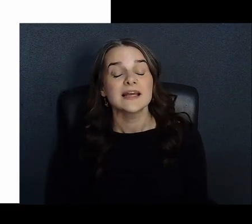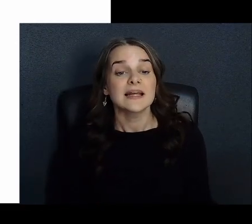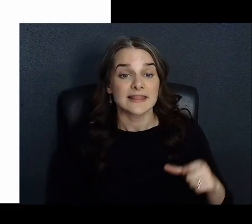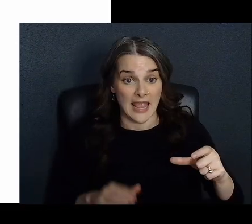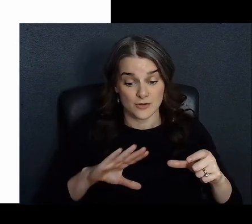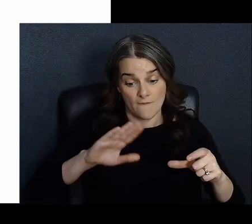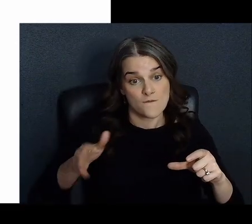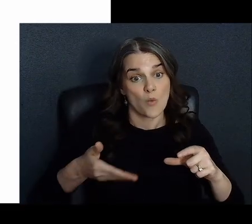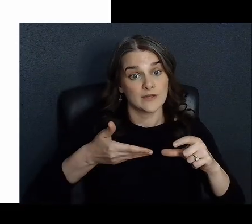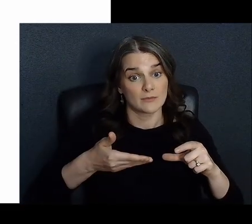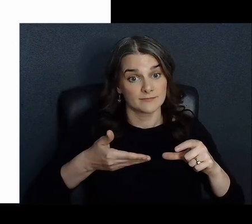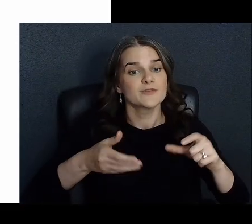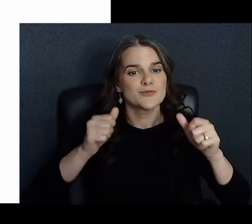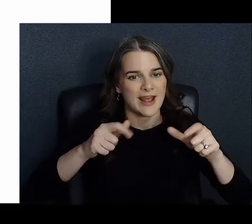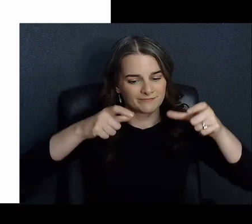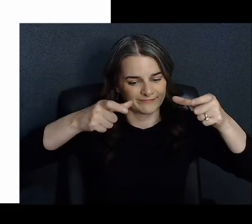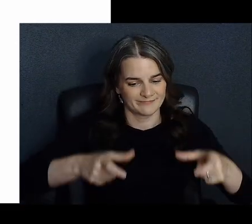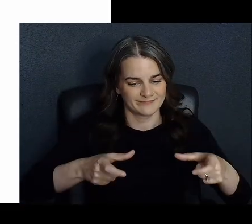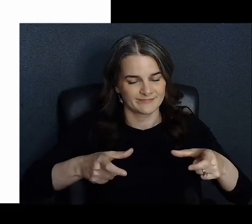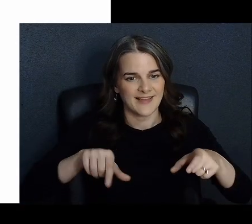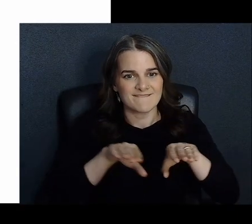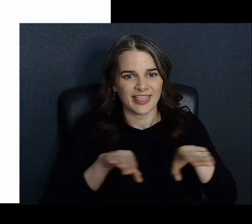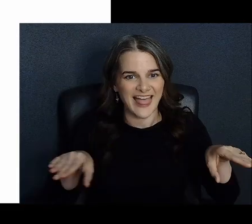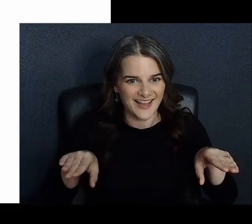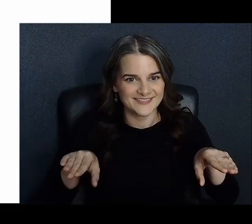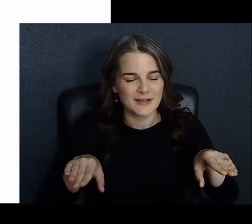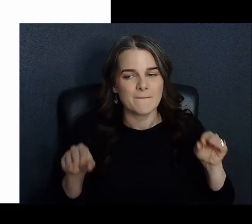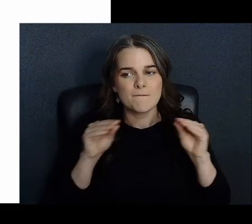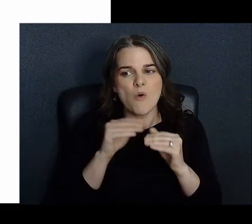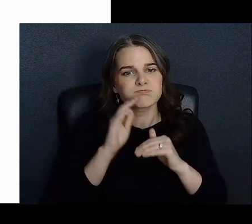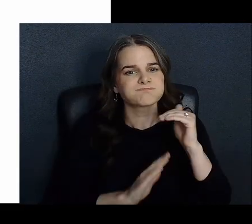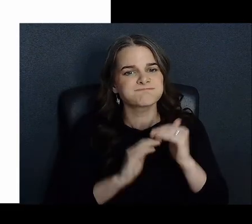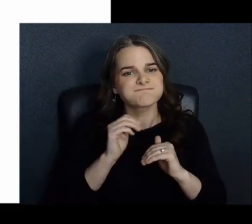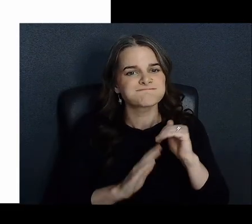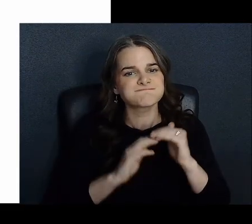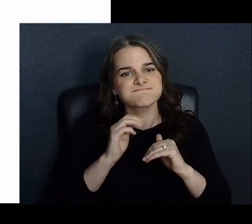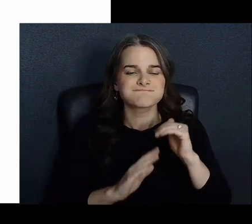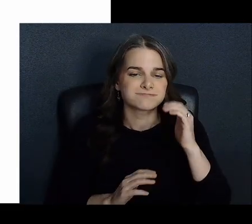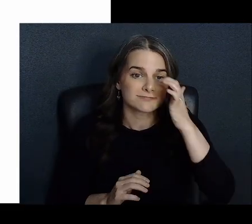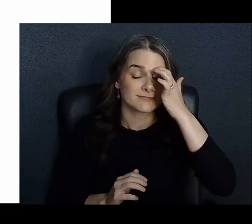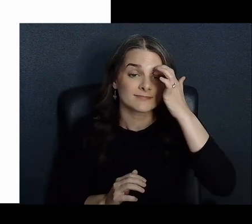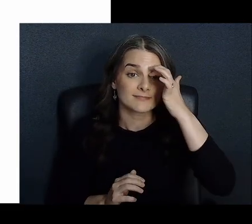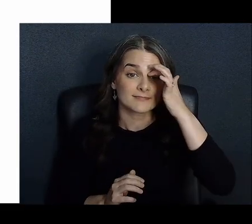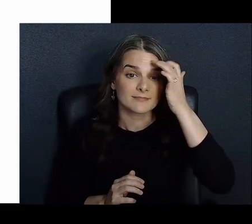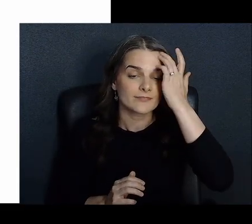you can lay it flat, which makes it a little more comfortable. Because if you do have the handle extended,